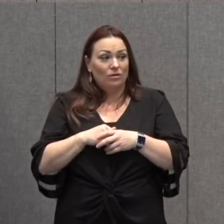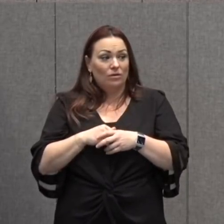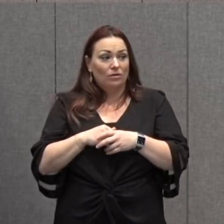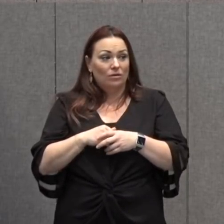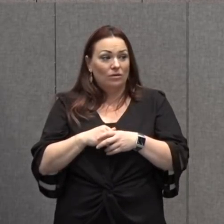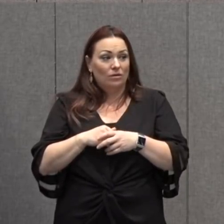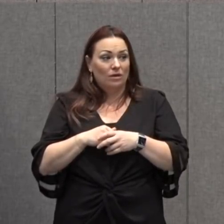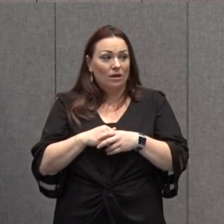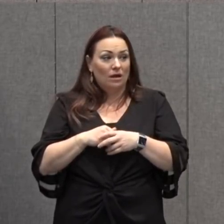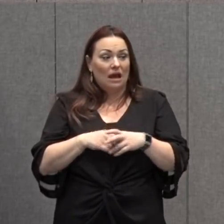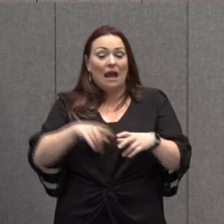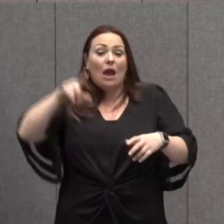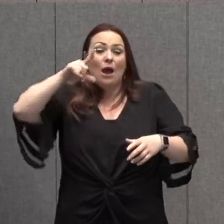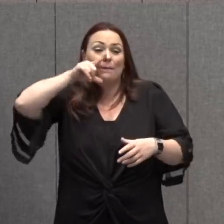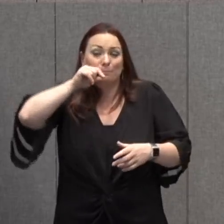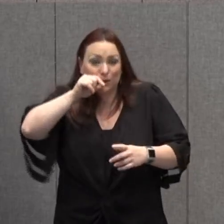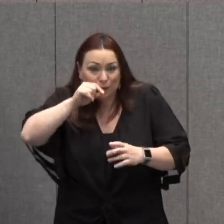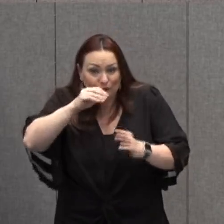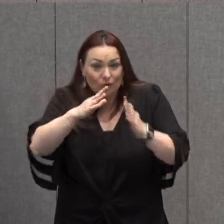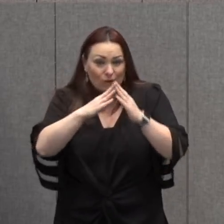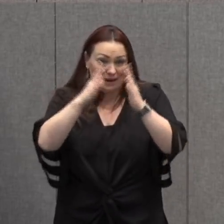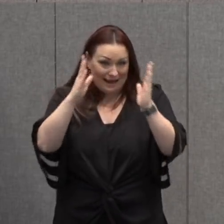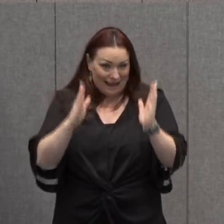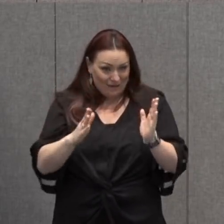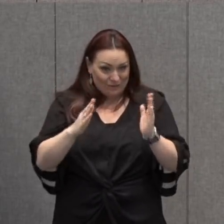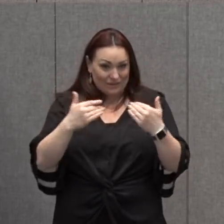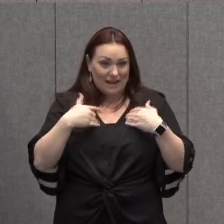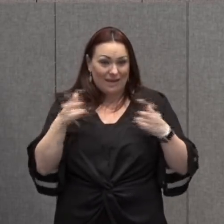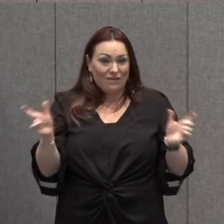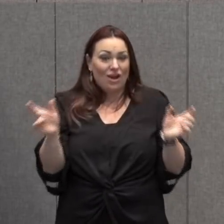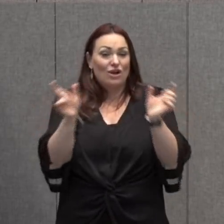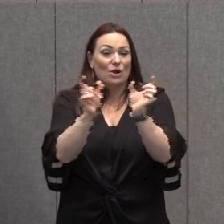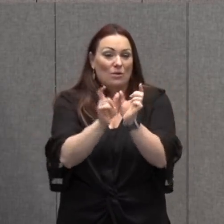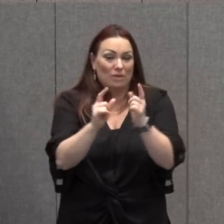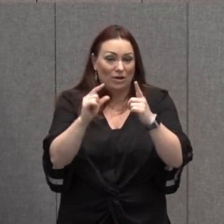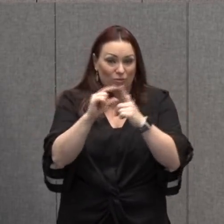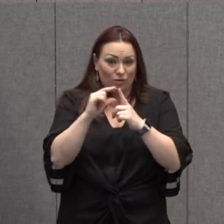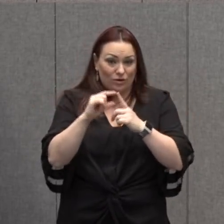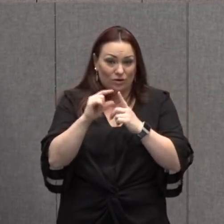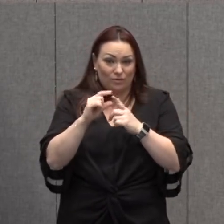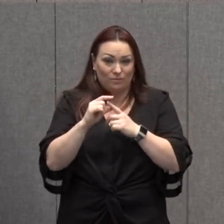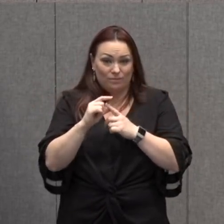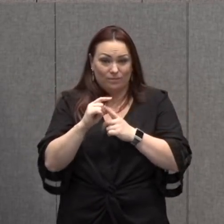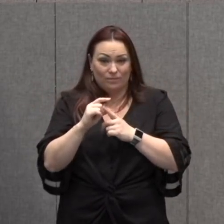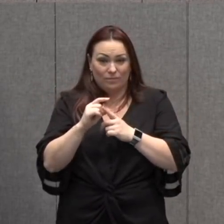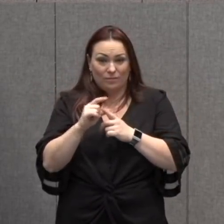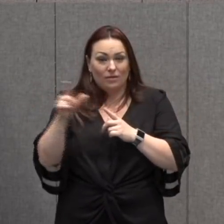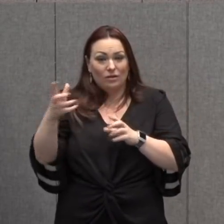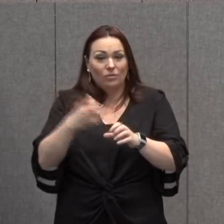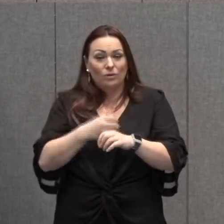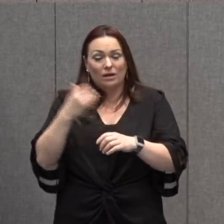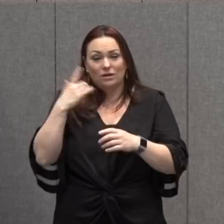I could use birdhouse and have a compound word, hey. Yay, 'cause I want you to be a winner too. Thank you.